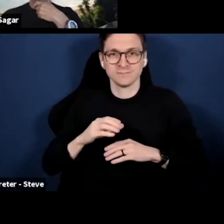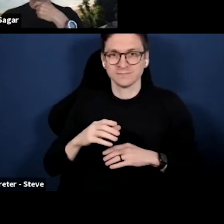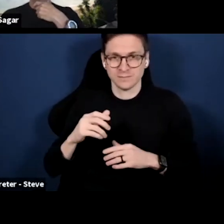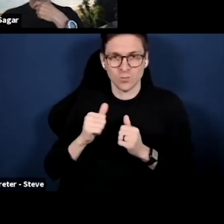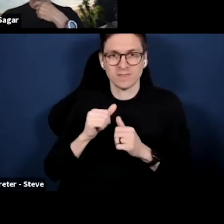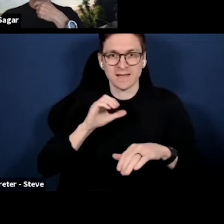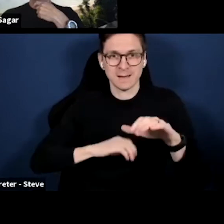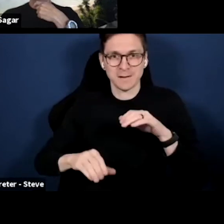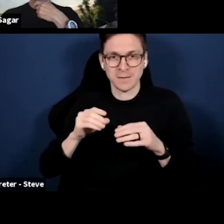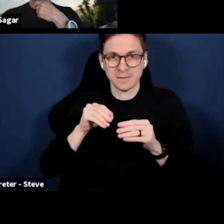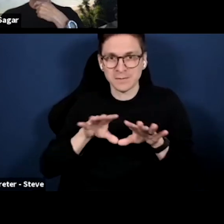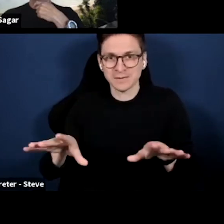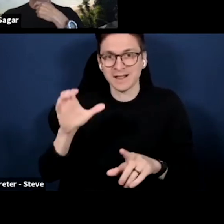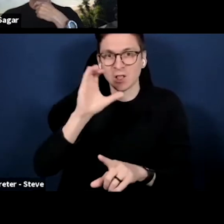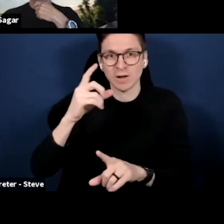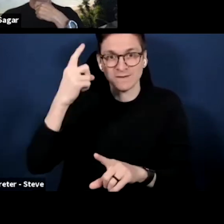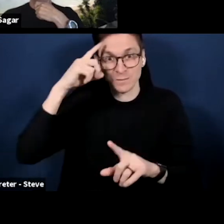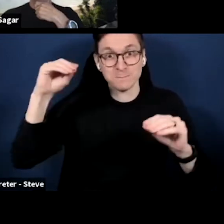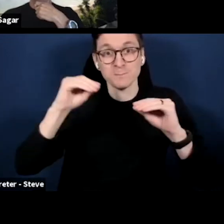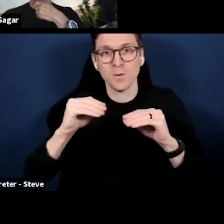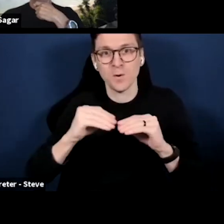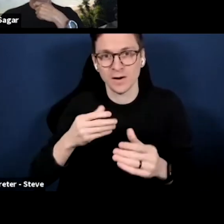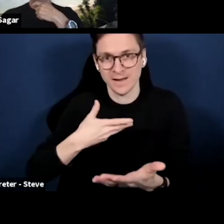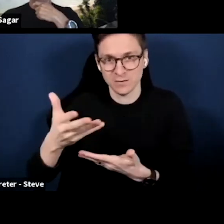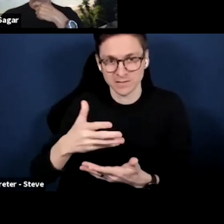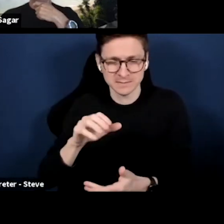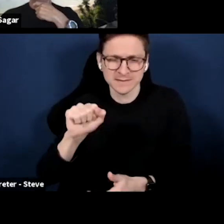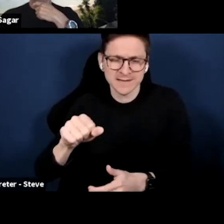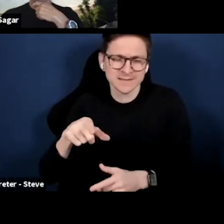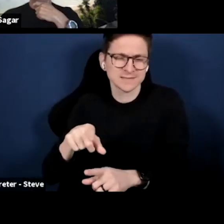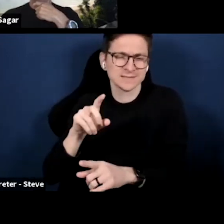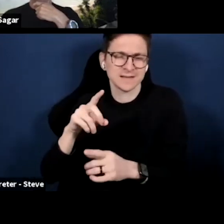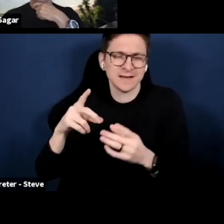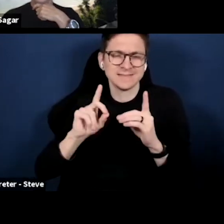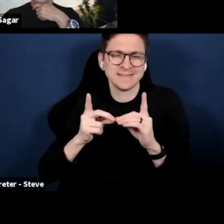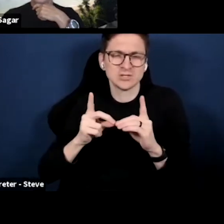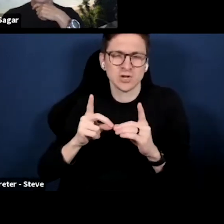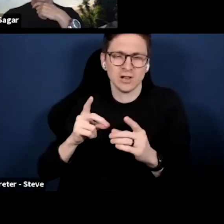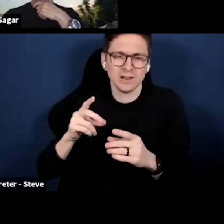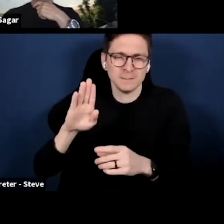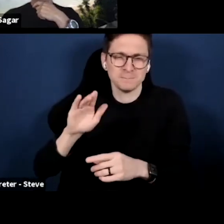and even though i'm interacting with a digital baby the same thing is happening inside my brain